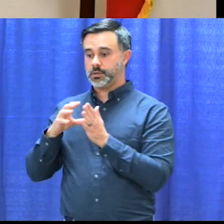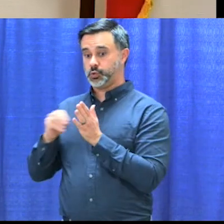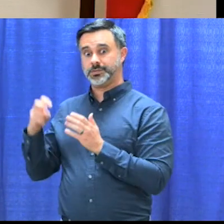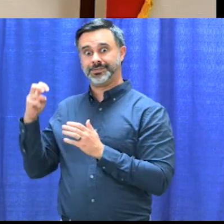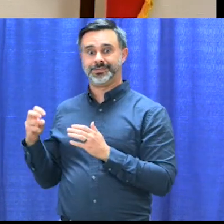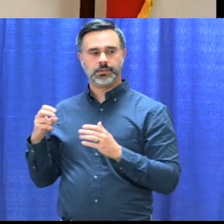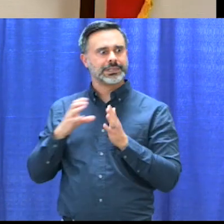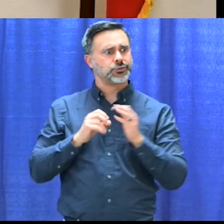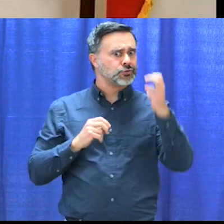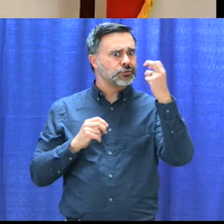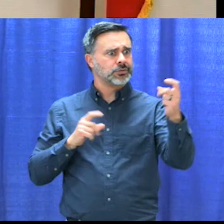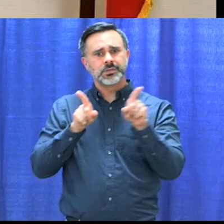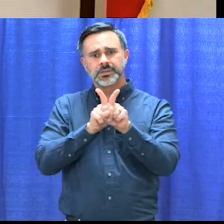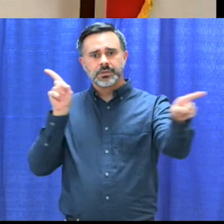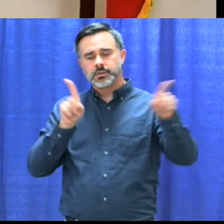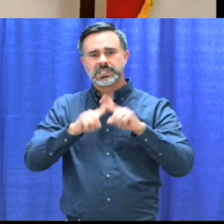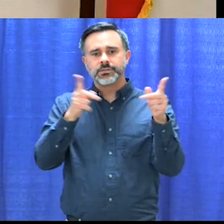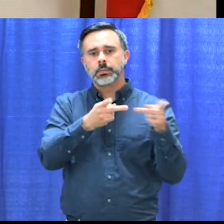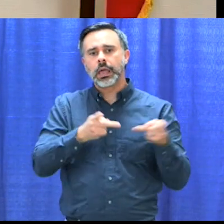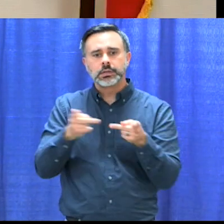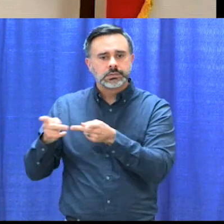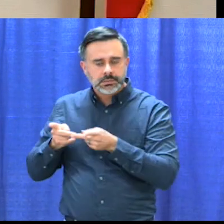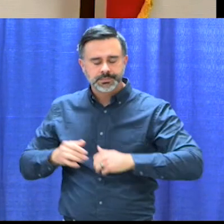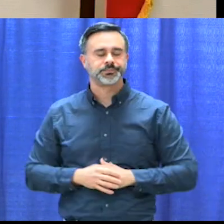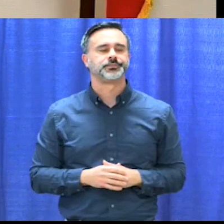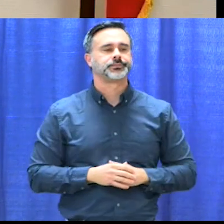While it's possible for students to be able to participate in distant learning in traditional